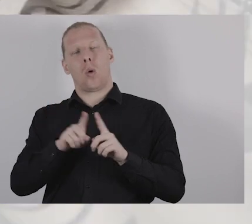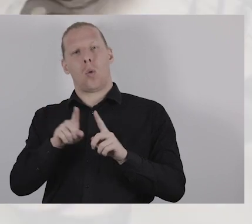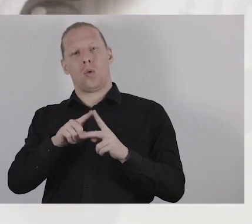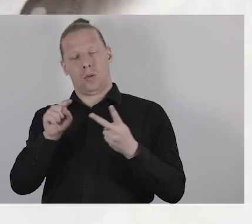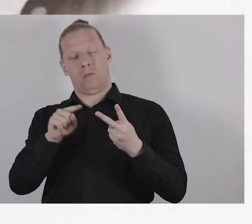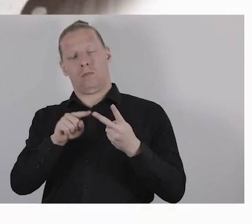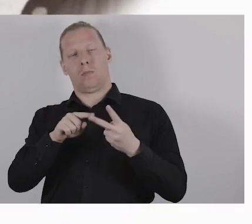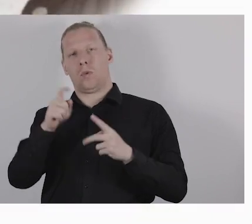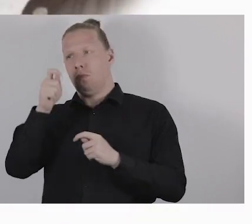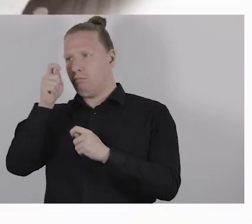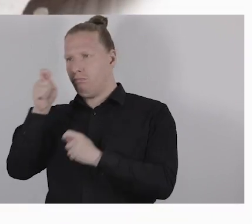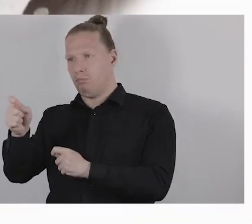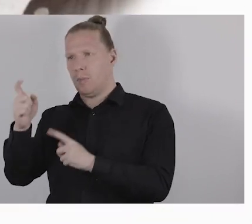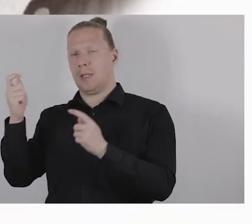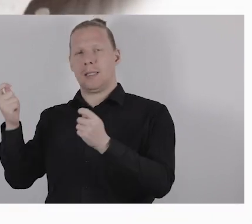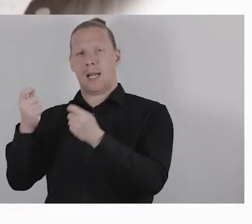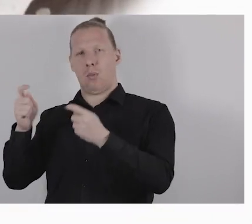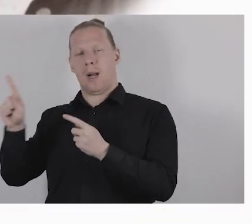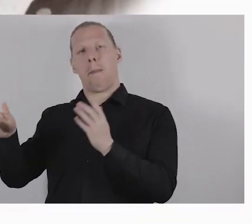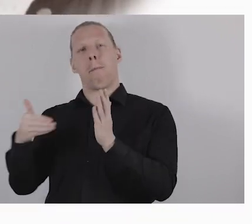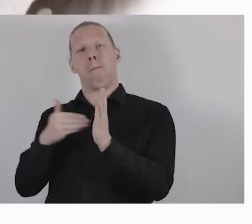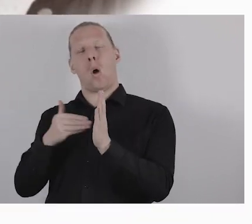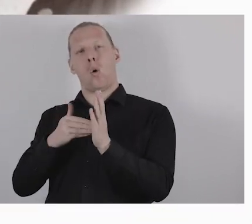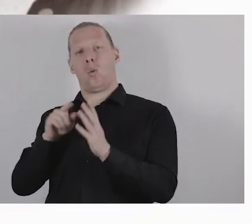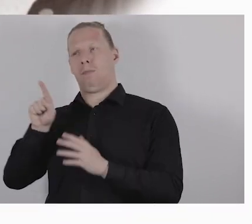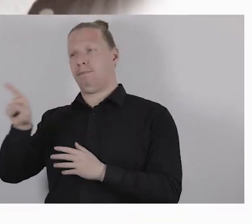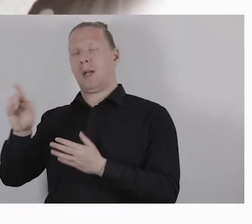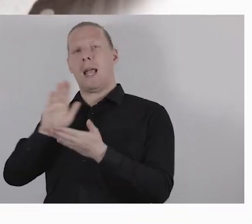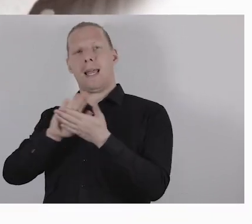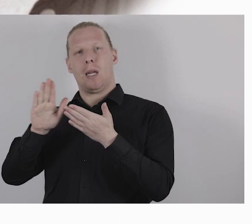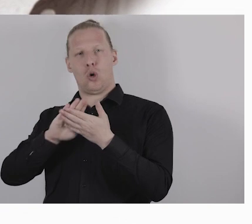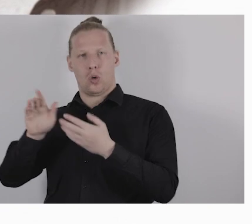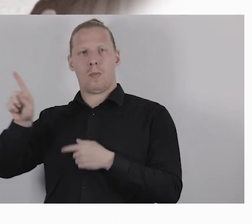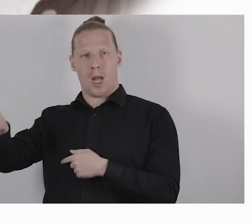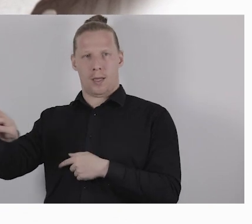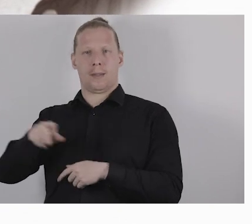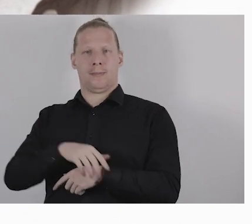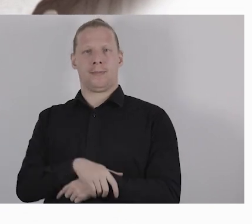secondly, to celebrate both Mau and Hekenukumai —